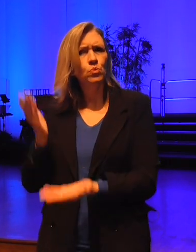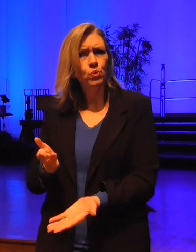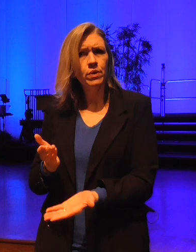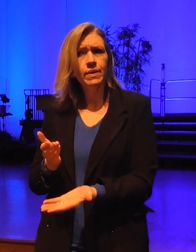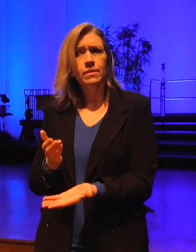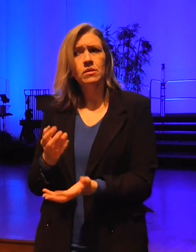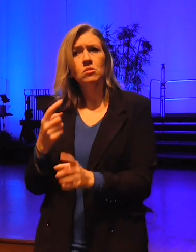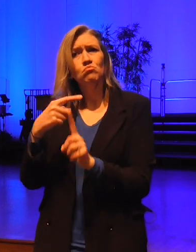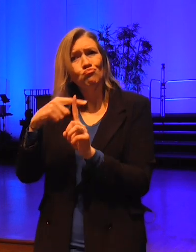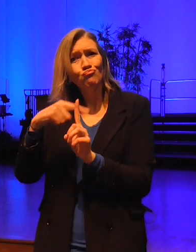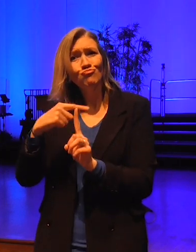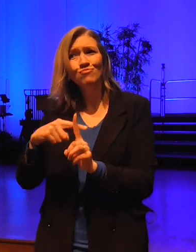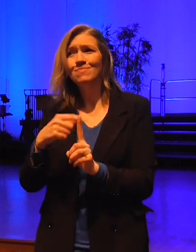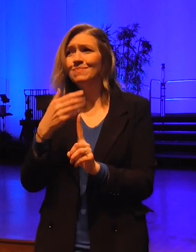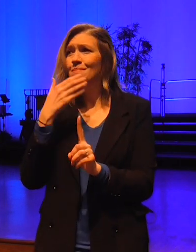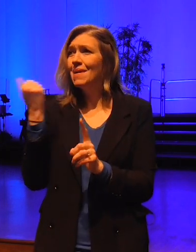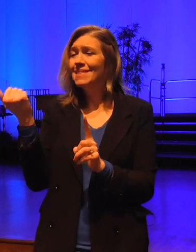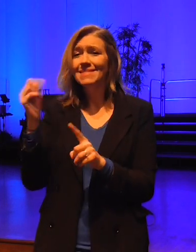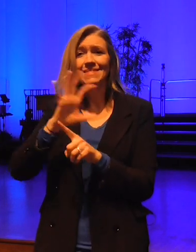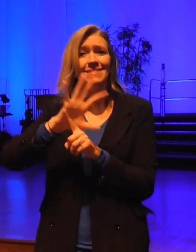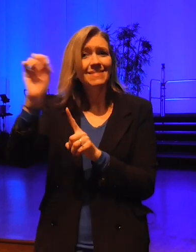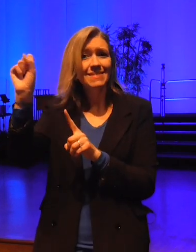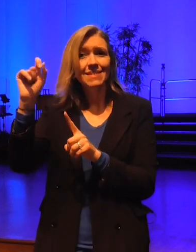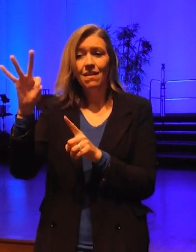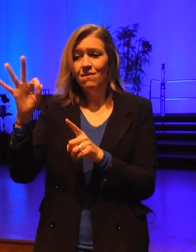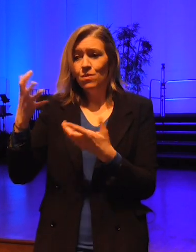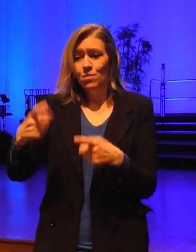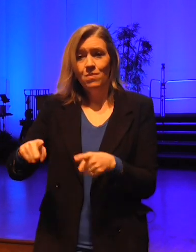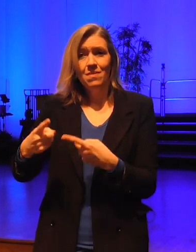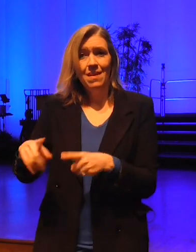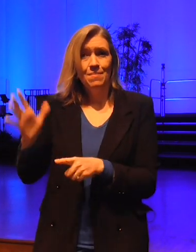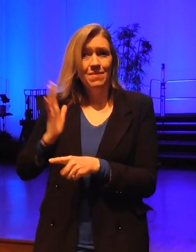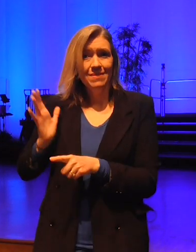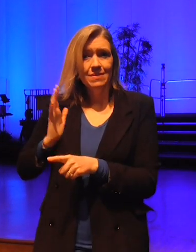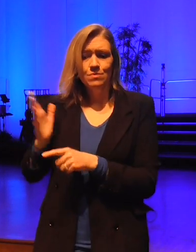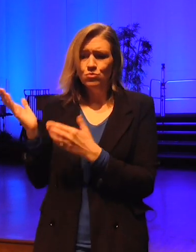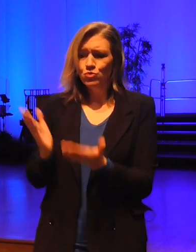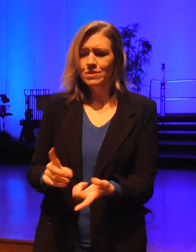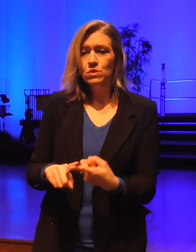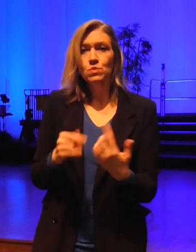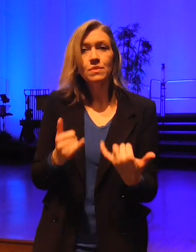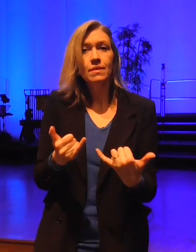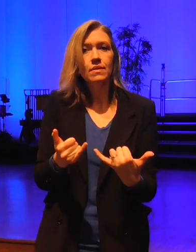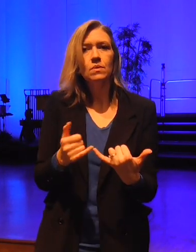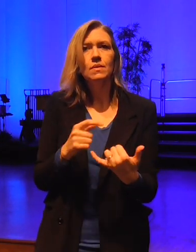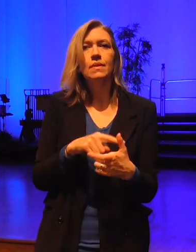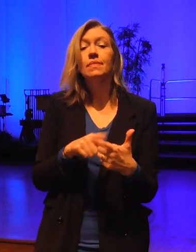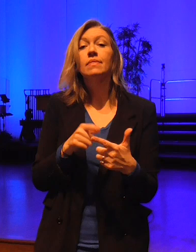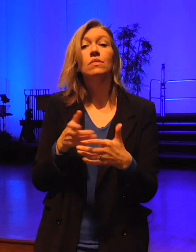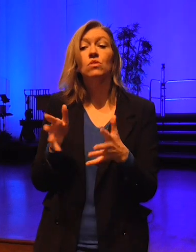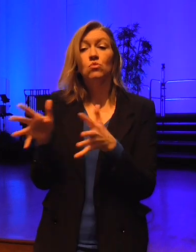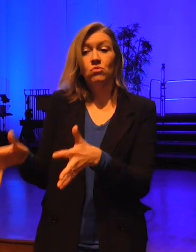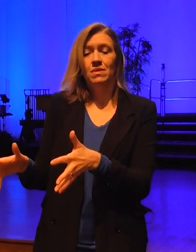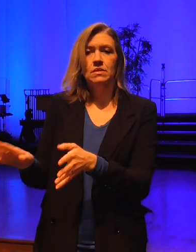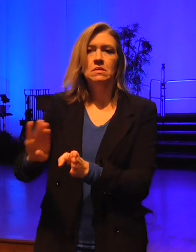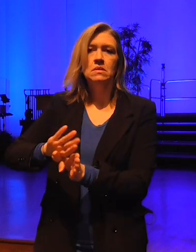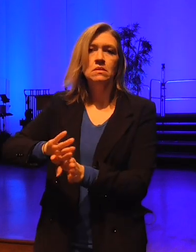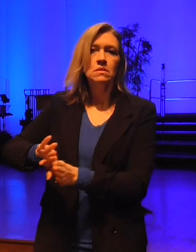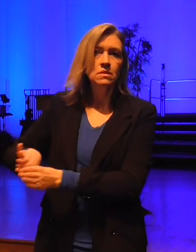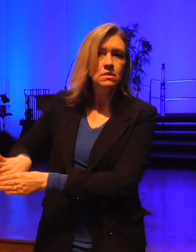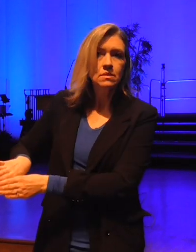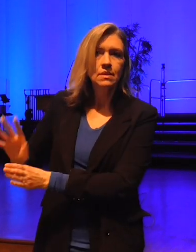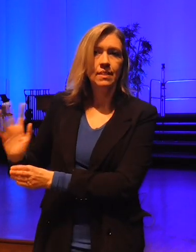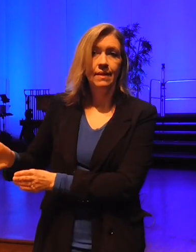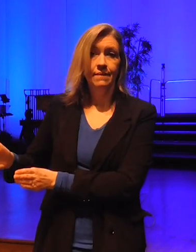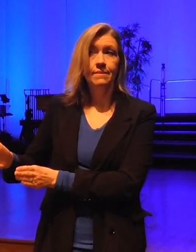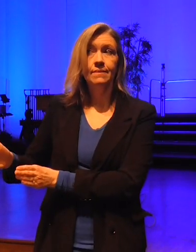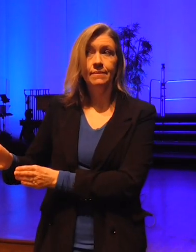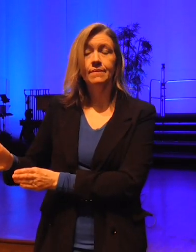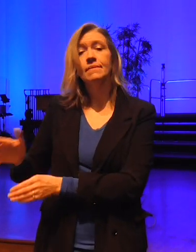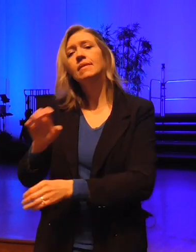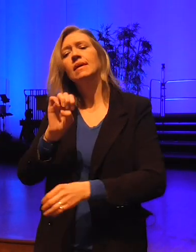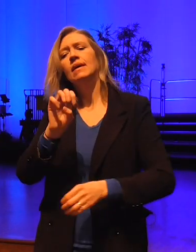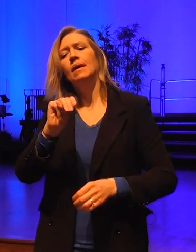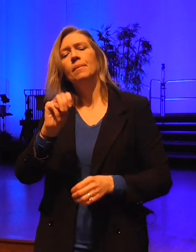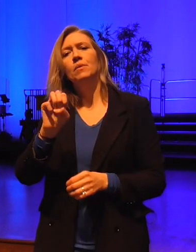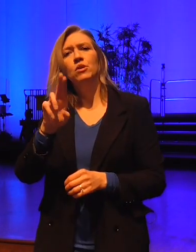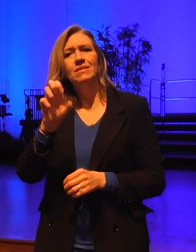what was into what is and Lead the rest behind Emerson also said be not the slave of your own